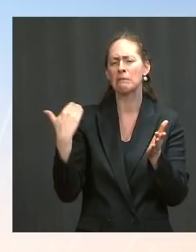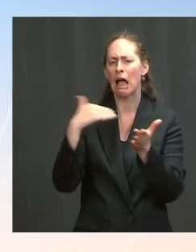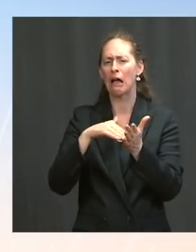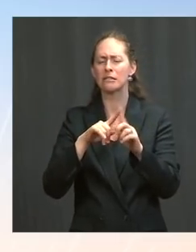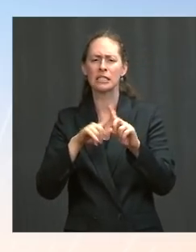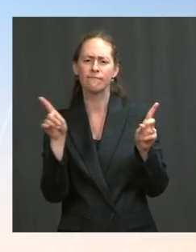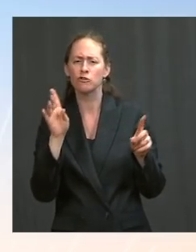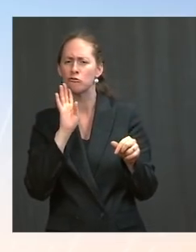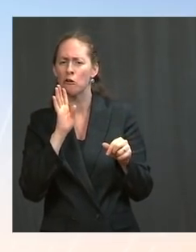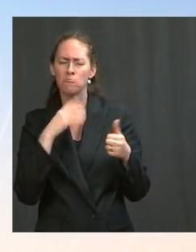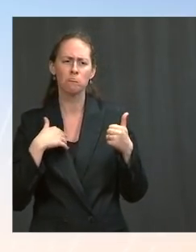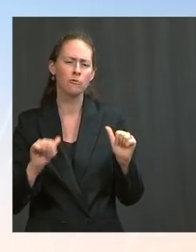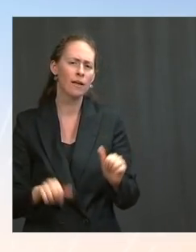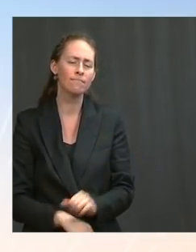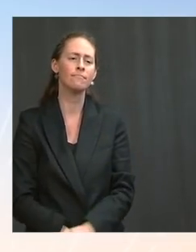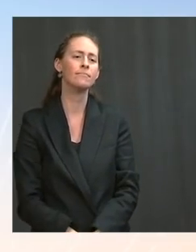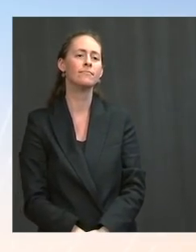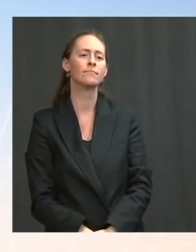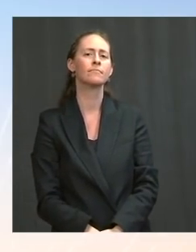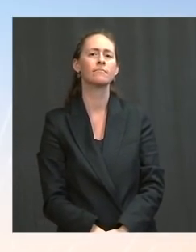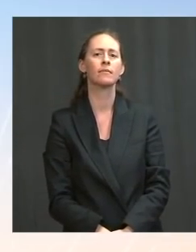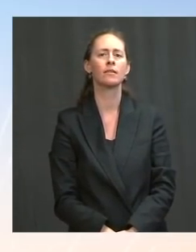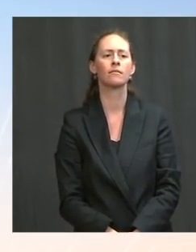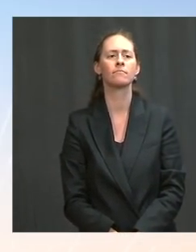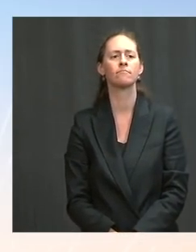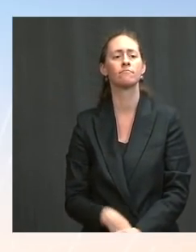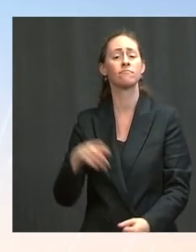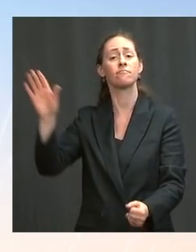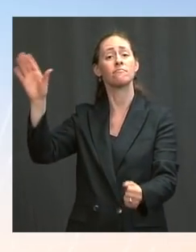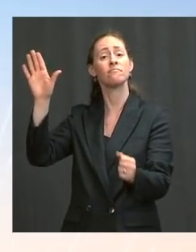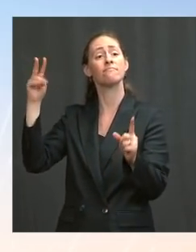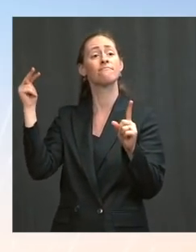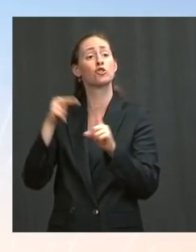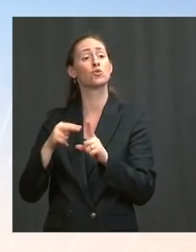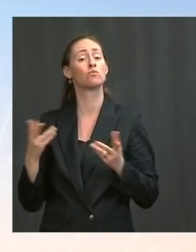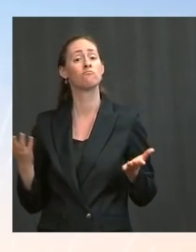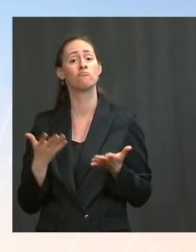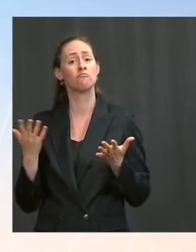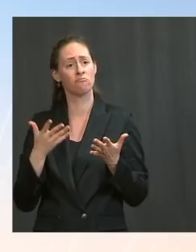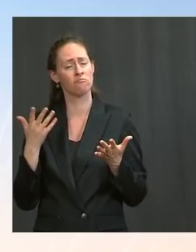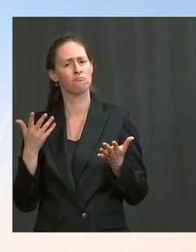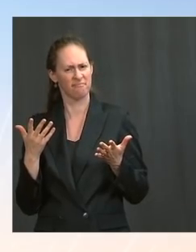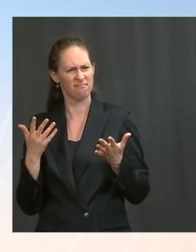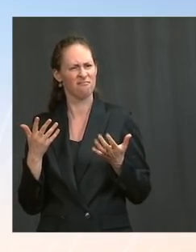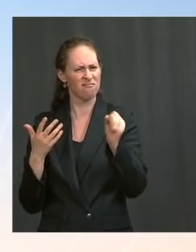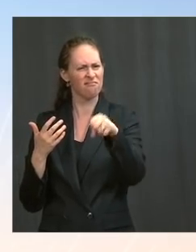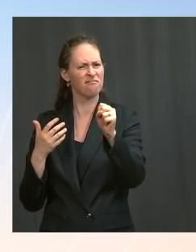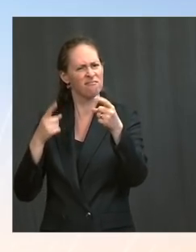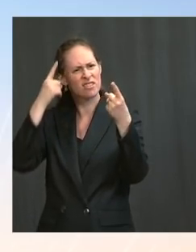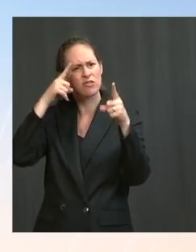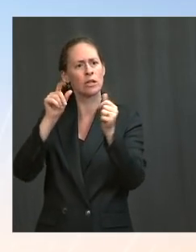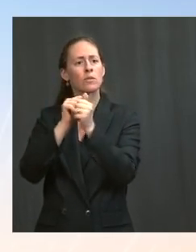You know, the President, his view -- he agrees, I should say, with the Prime Minister's comments